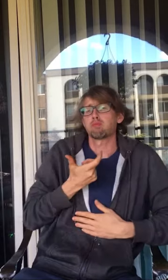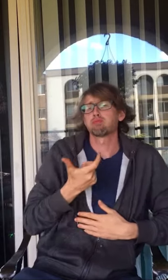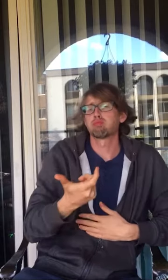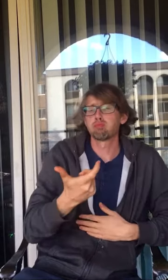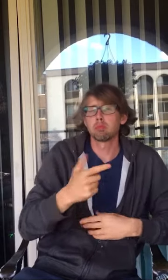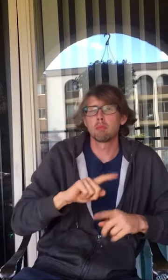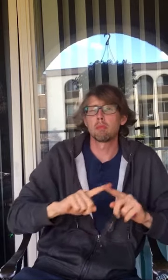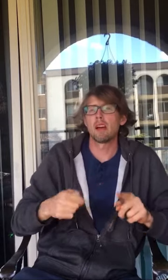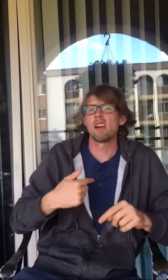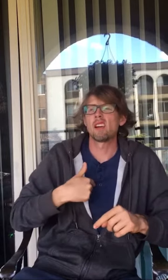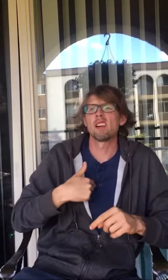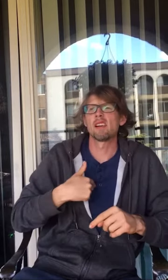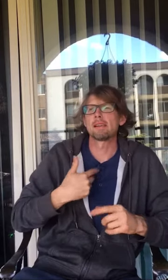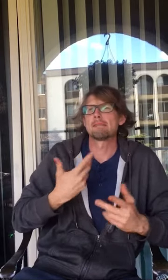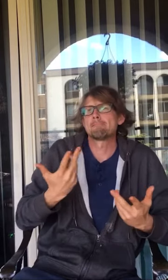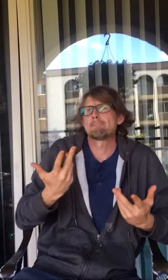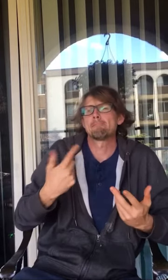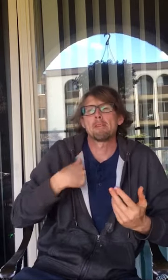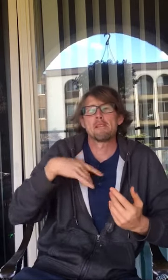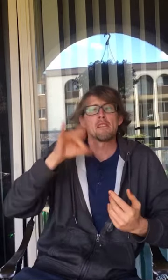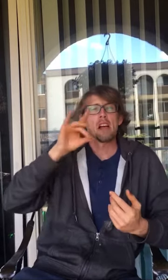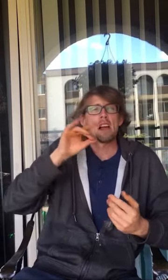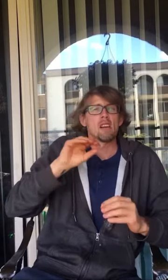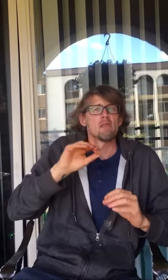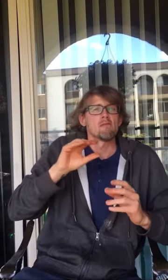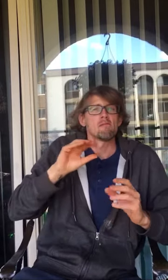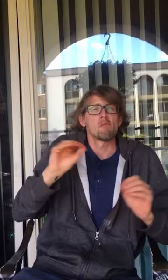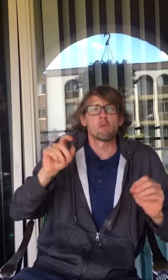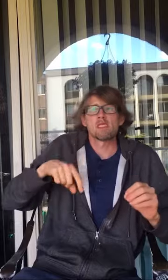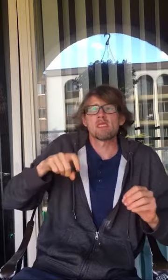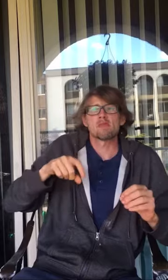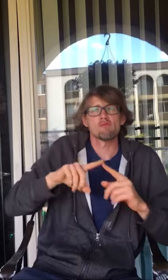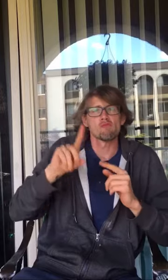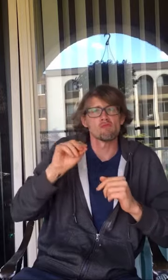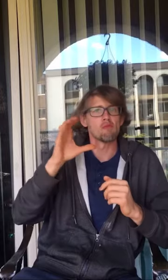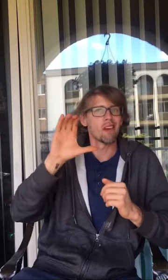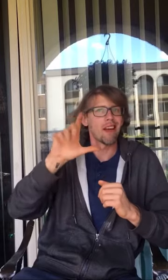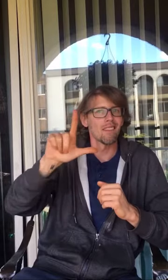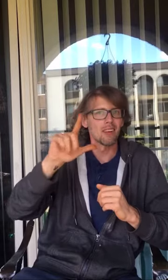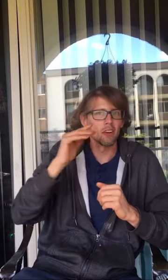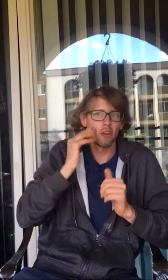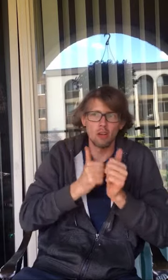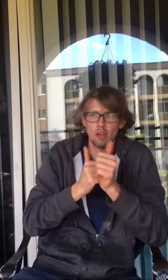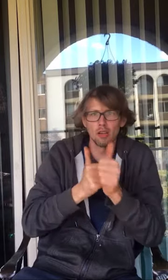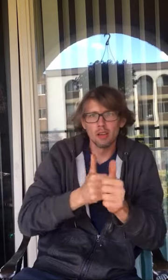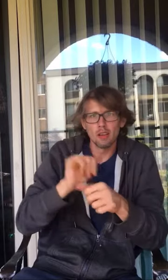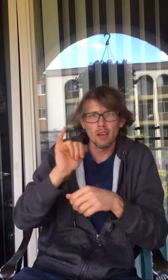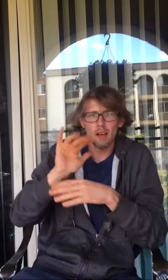I find no need to do Classifier Adaptations of movies and shows.